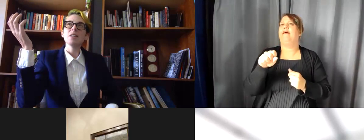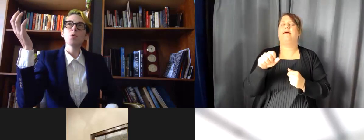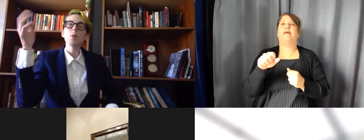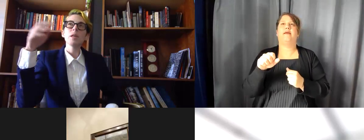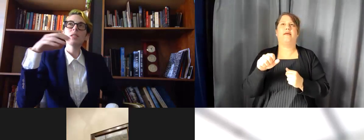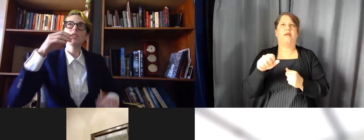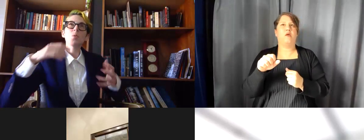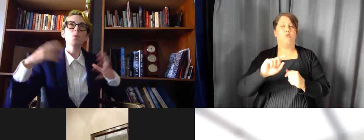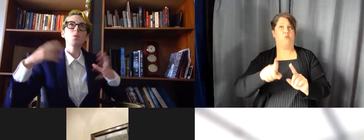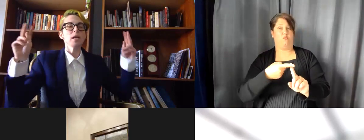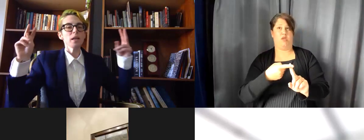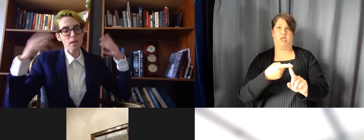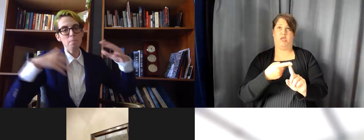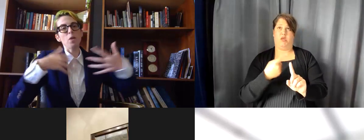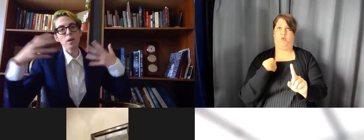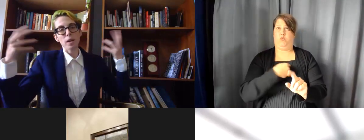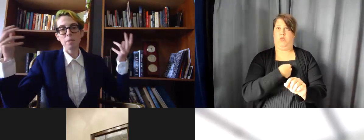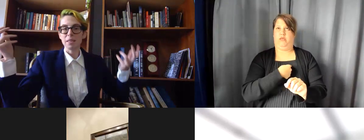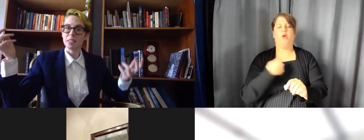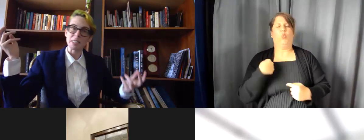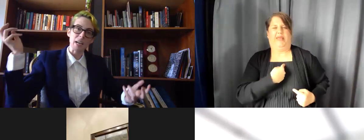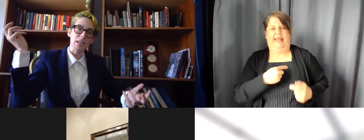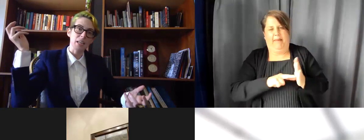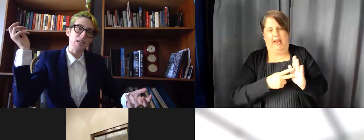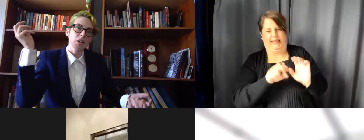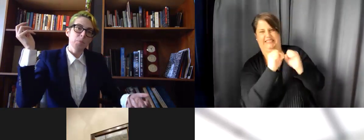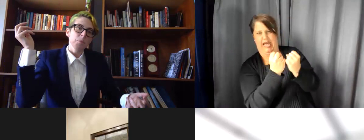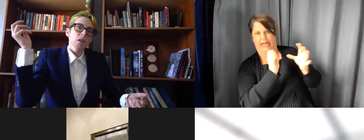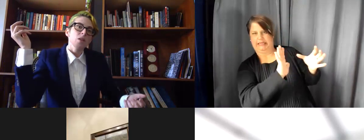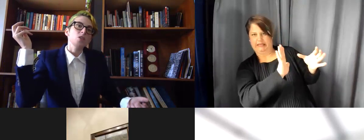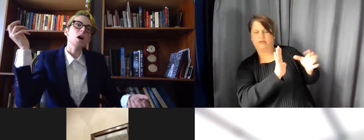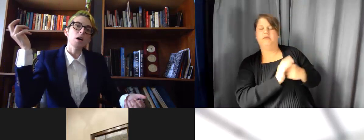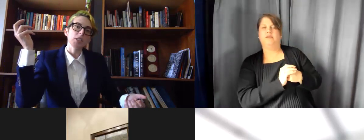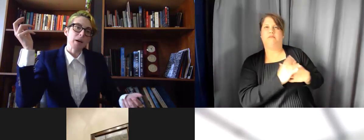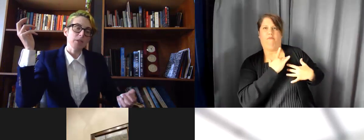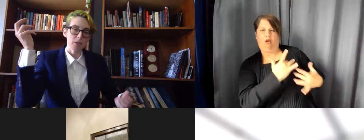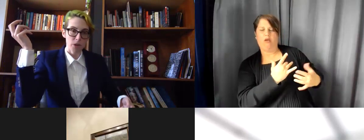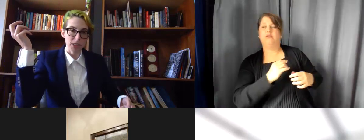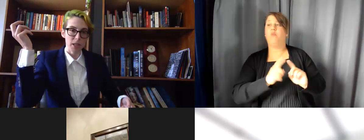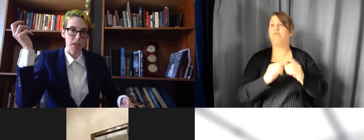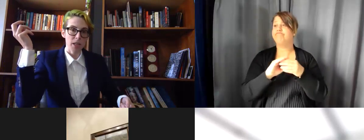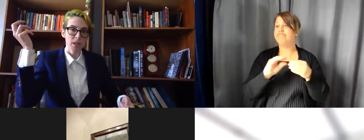Farrah Garland: when we, when we and by we I mean, society Farrah Garland: talks about diversity.